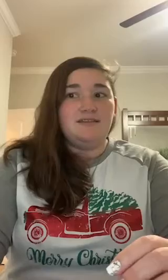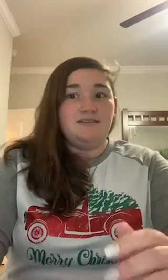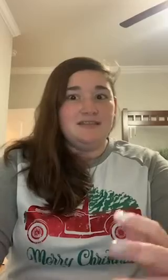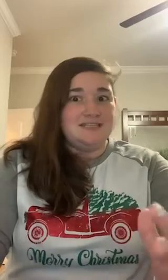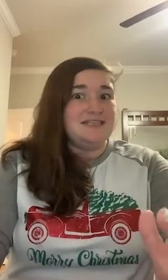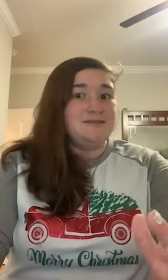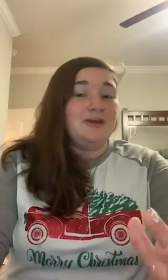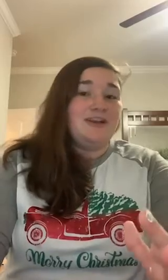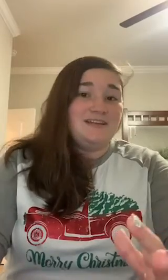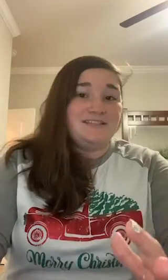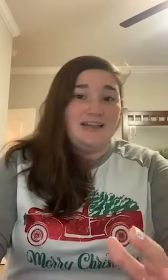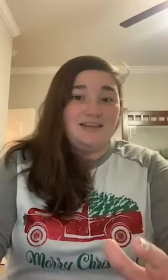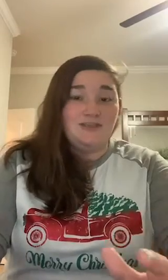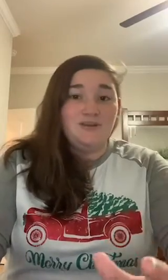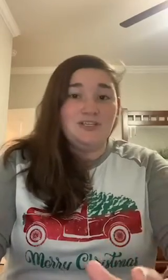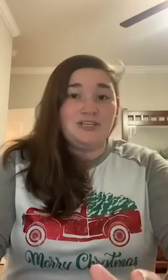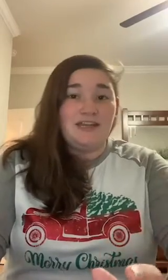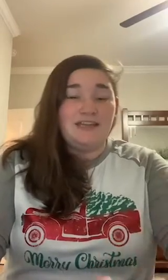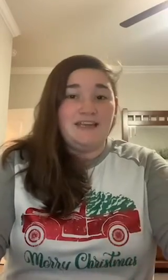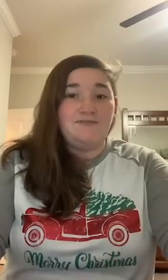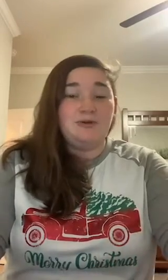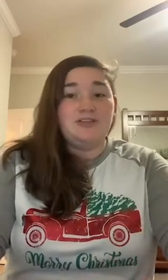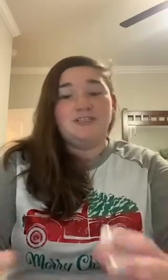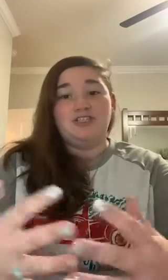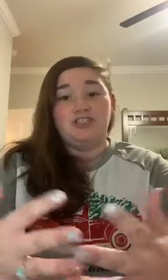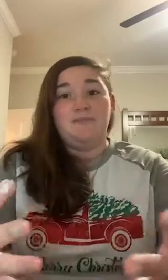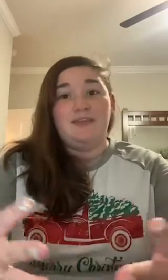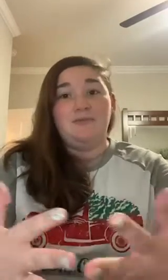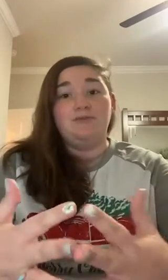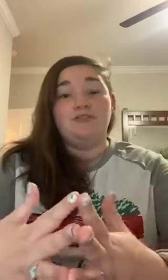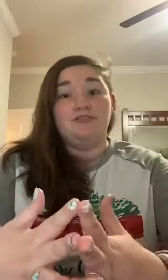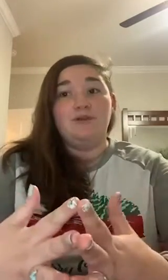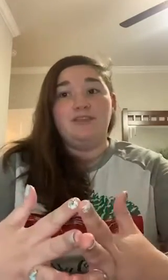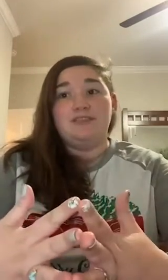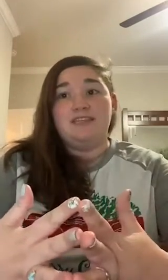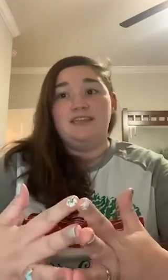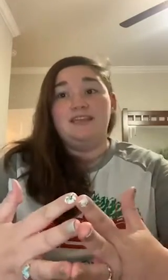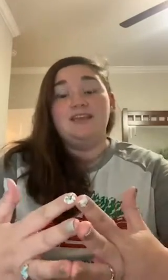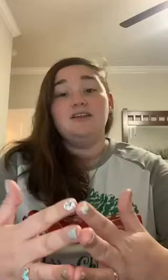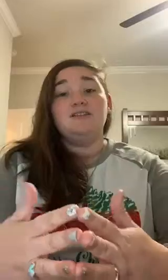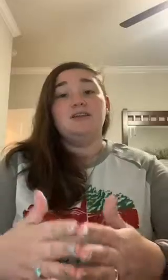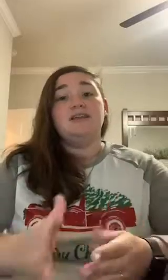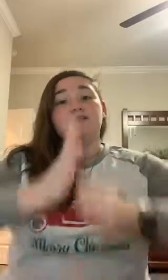this is american sign language and a deaf person should be able to understand it so yes you can